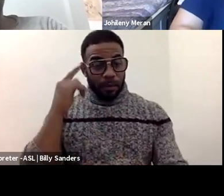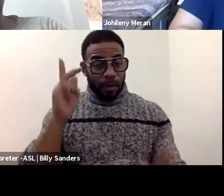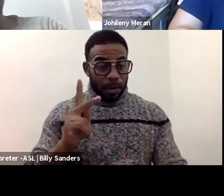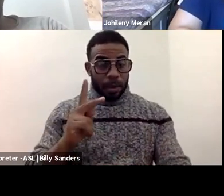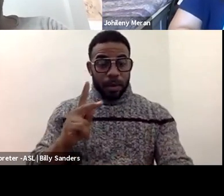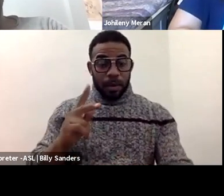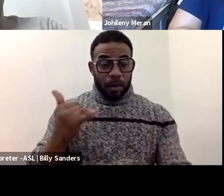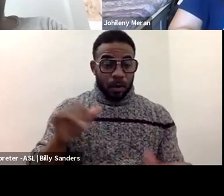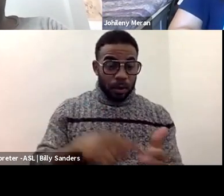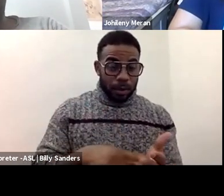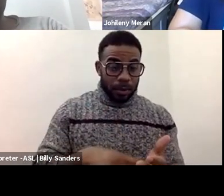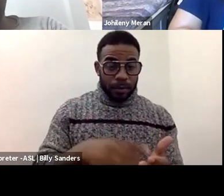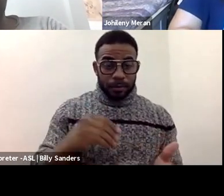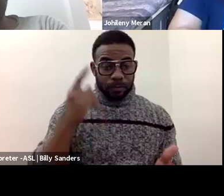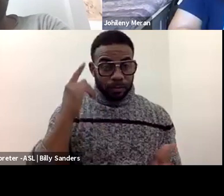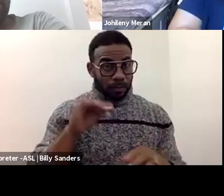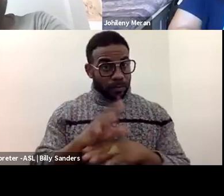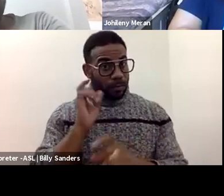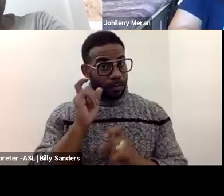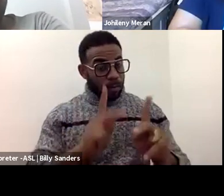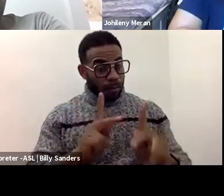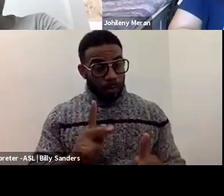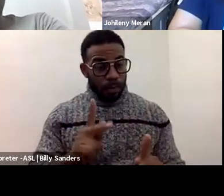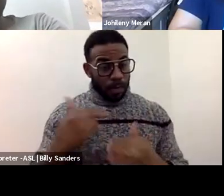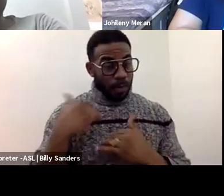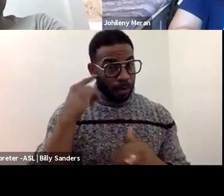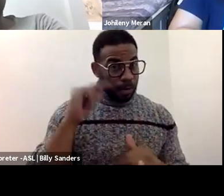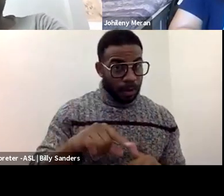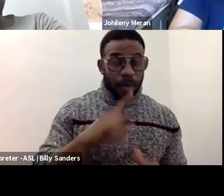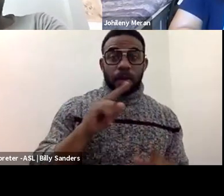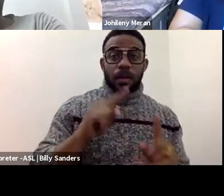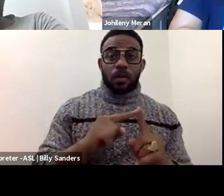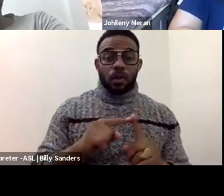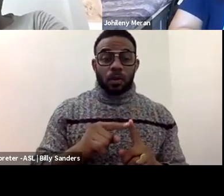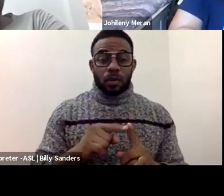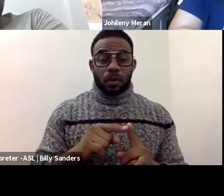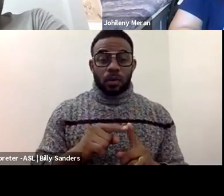to do this, the advice I would give to people that are responsible is to partner with another